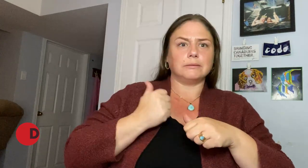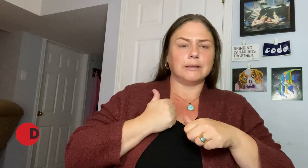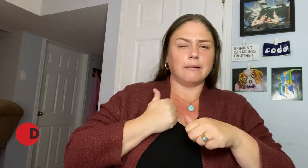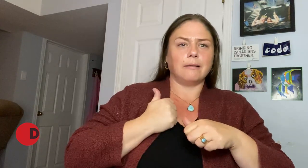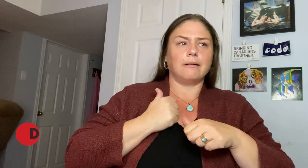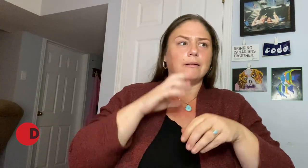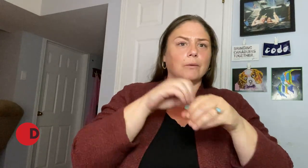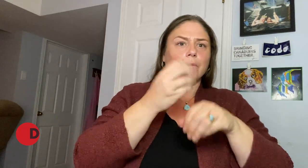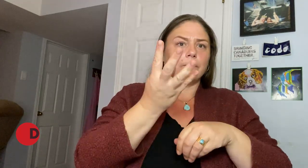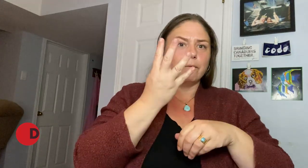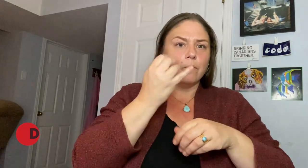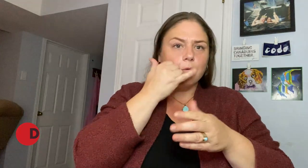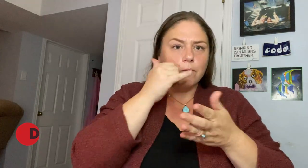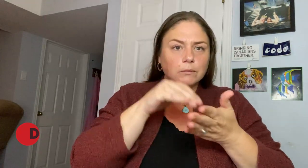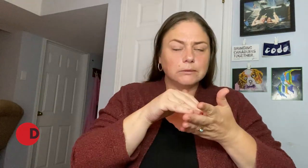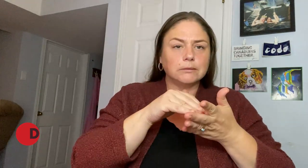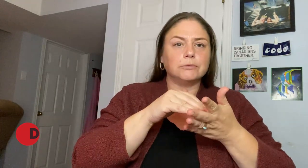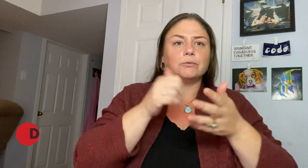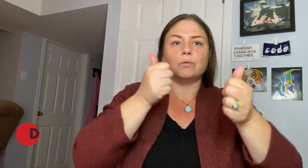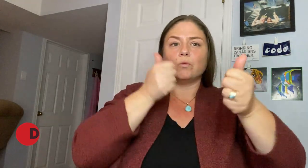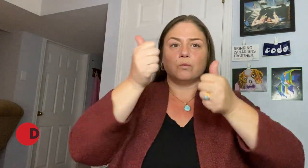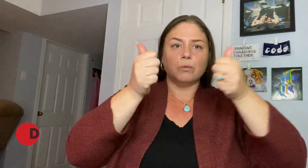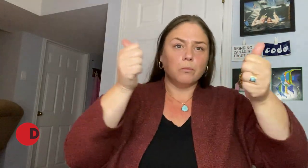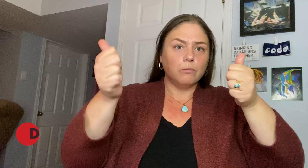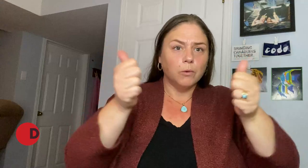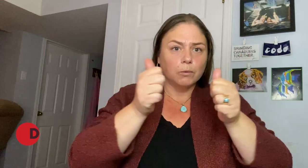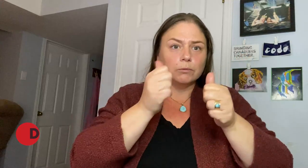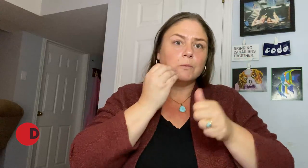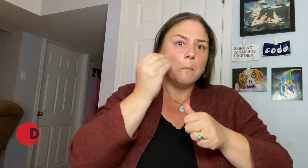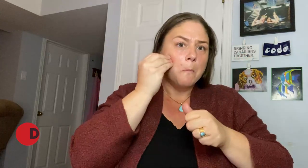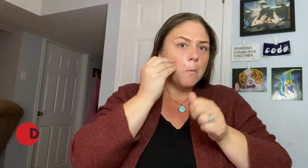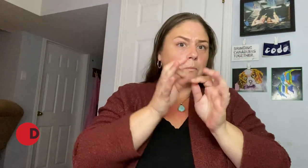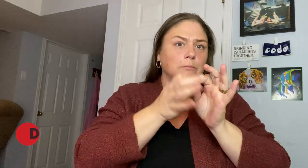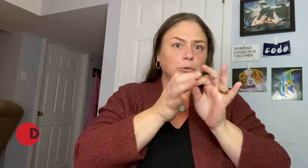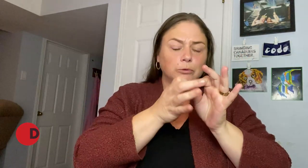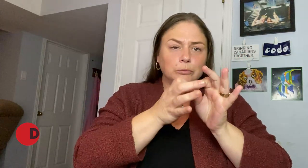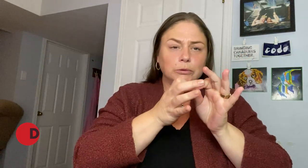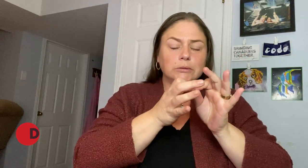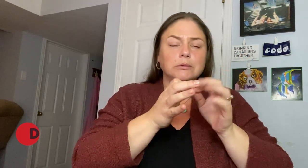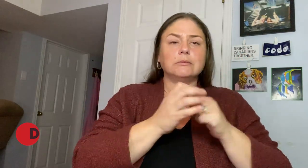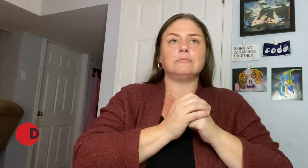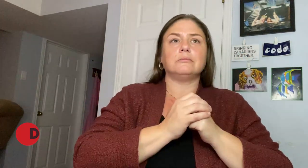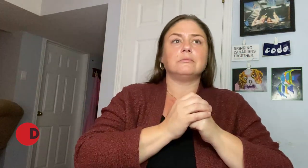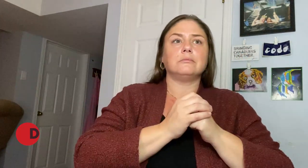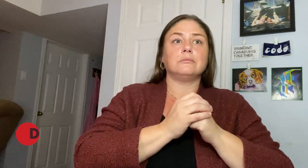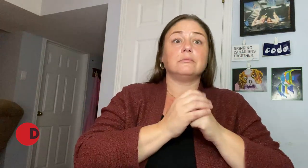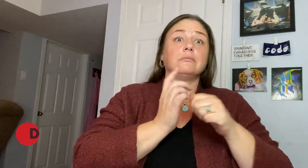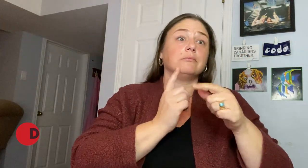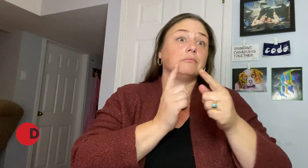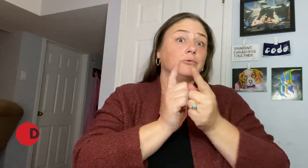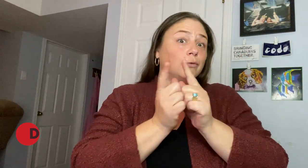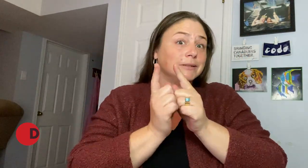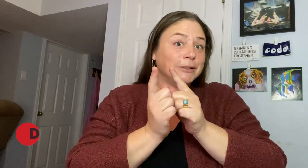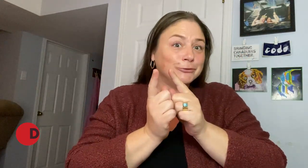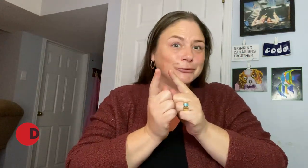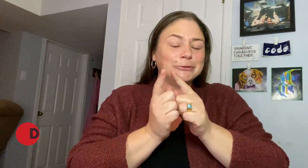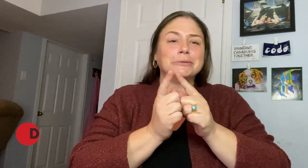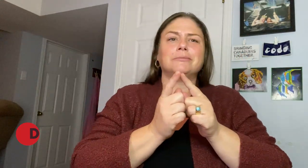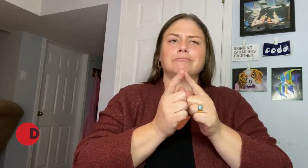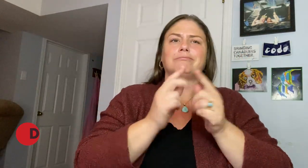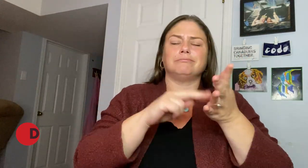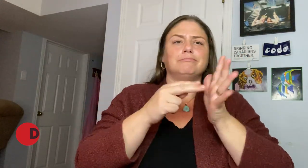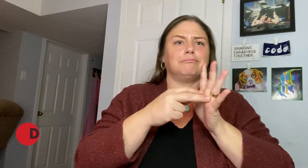across Canada in 4 phone centers, remote home interpreting and translations...